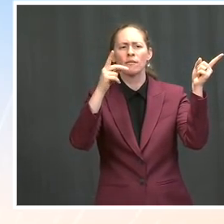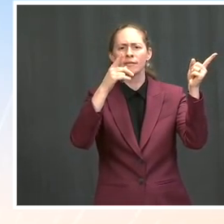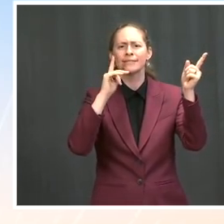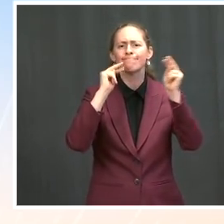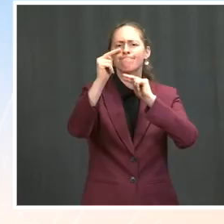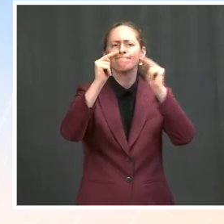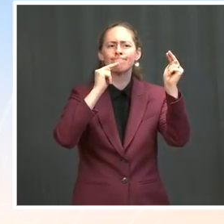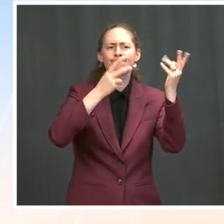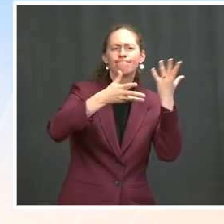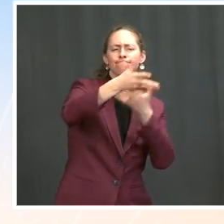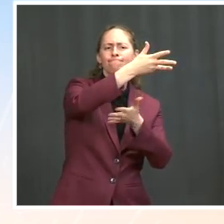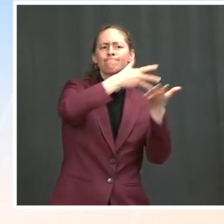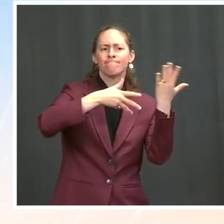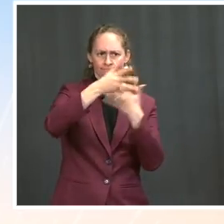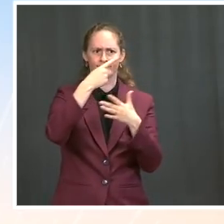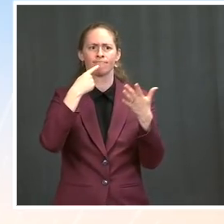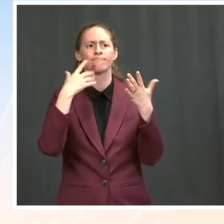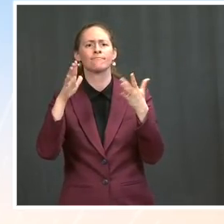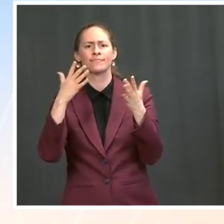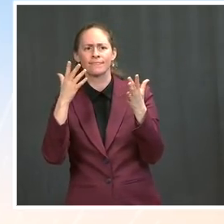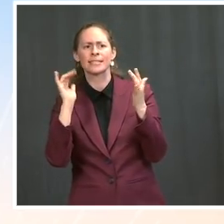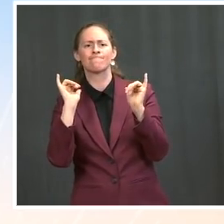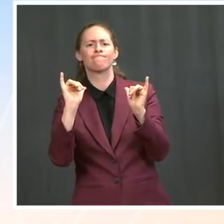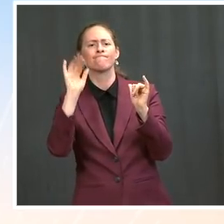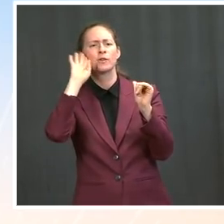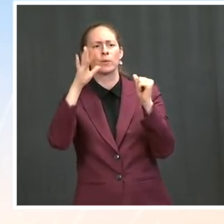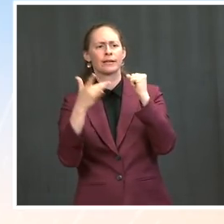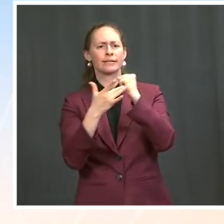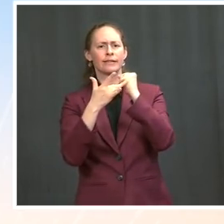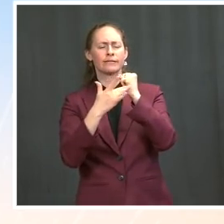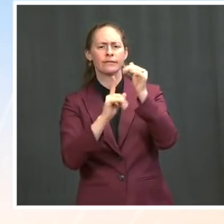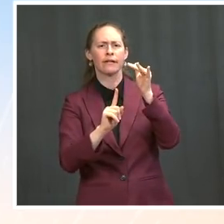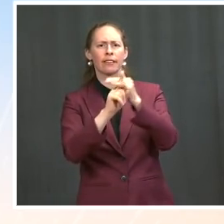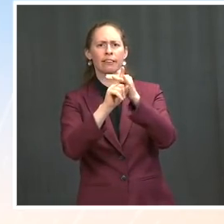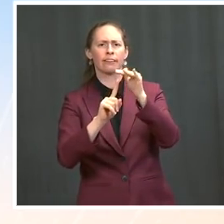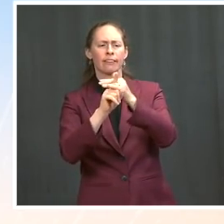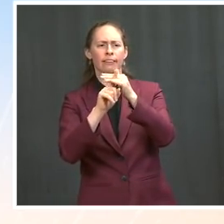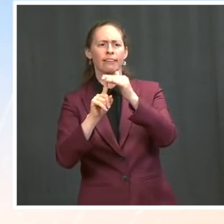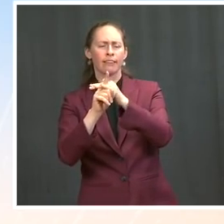but they still have problems on the political one. And some sources in Geneva -- in Vienna, sorry,